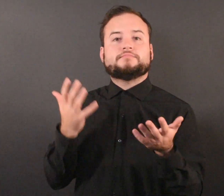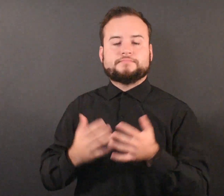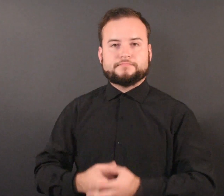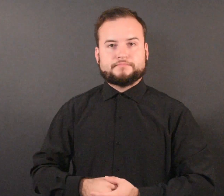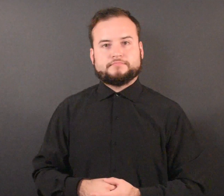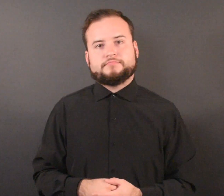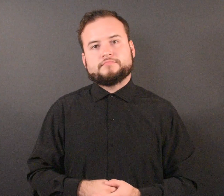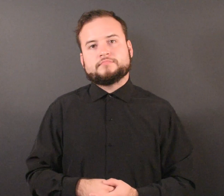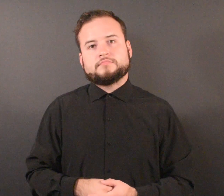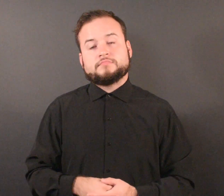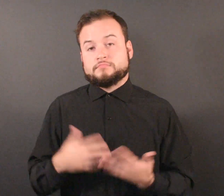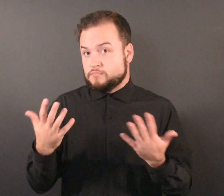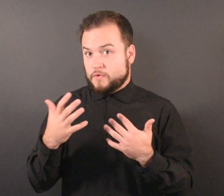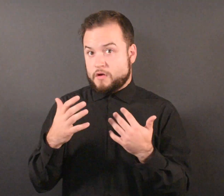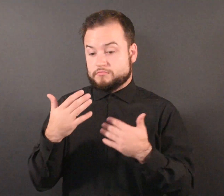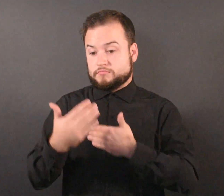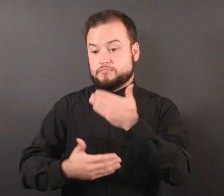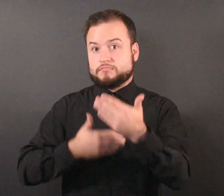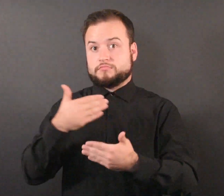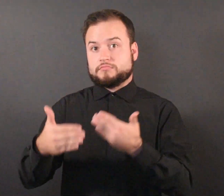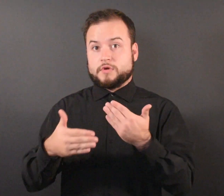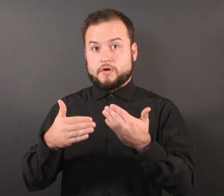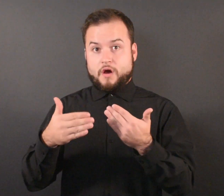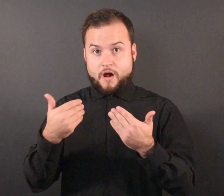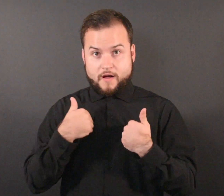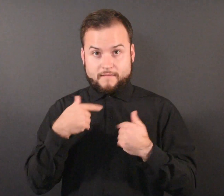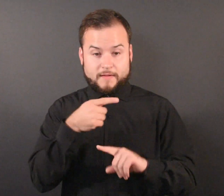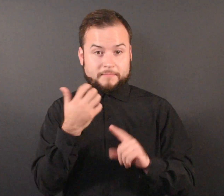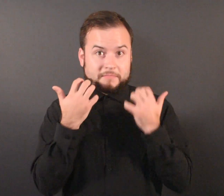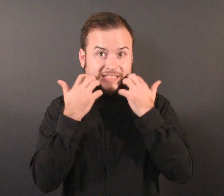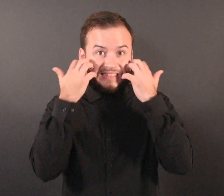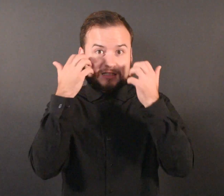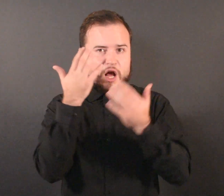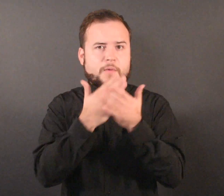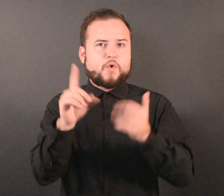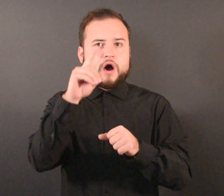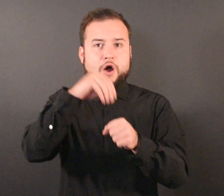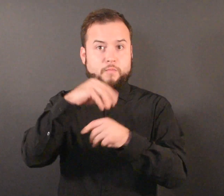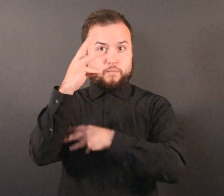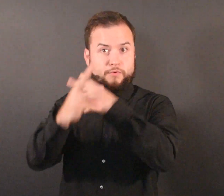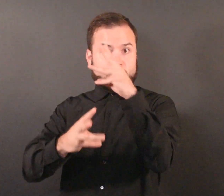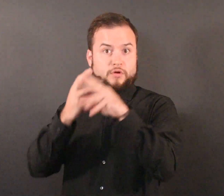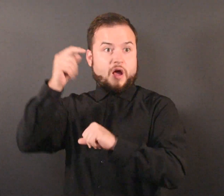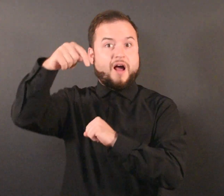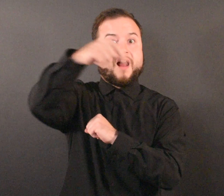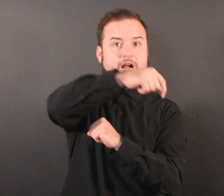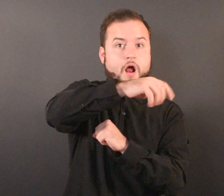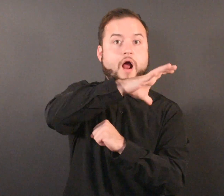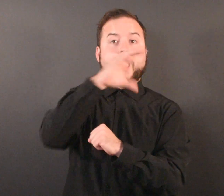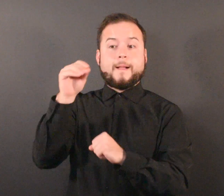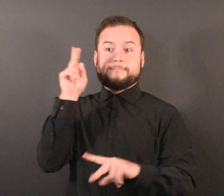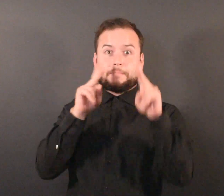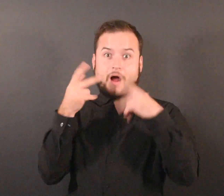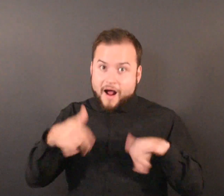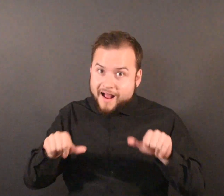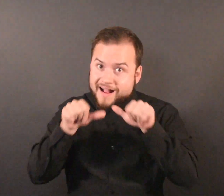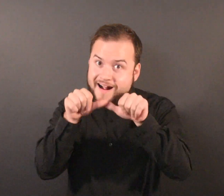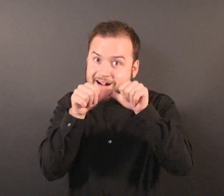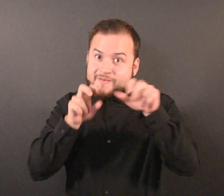long as there is measles somewhere in the world and people travel, the risk to Minnesota remains.